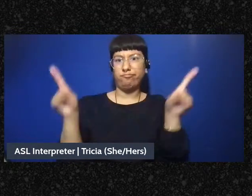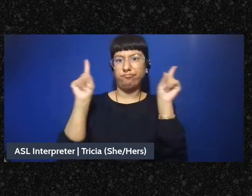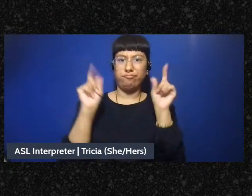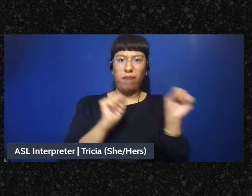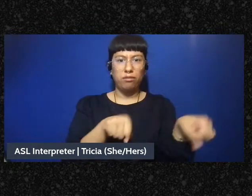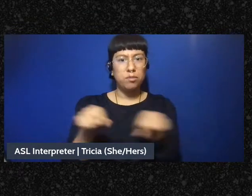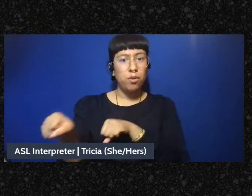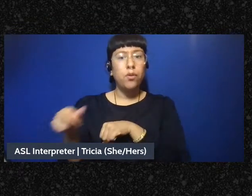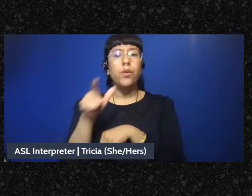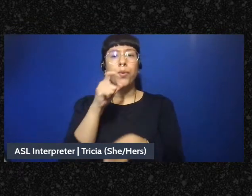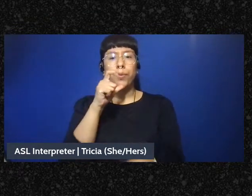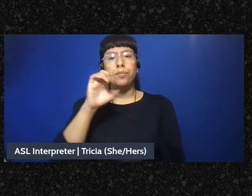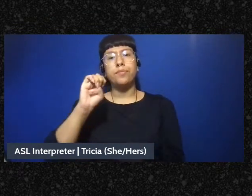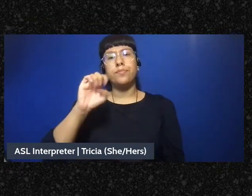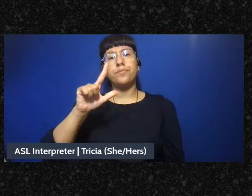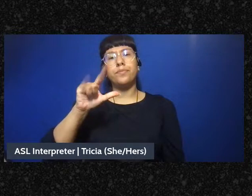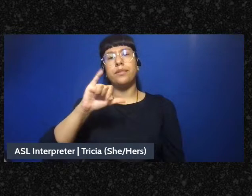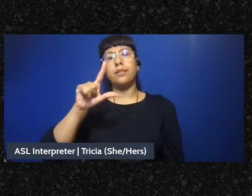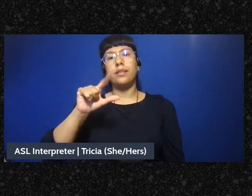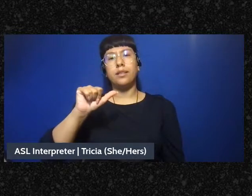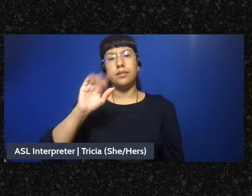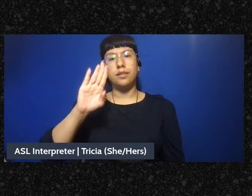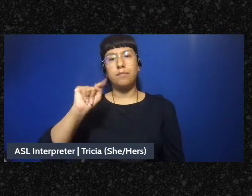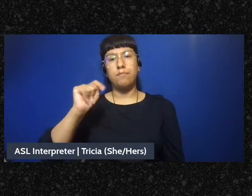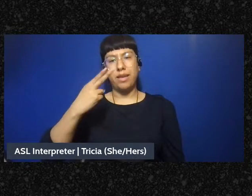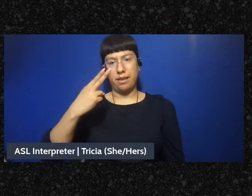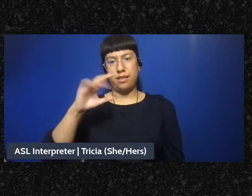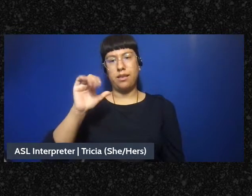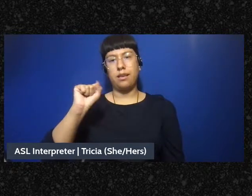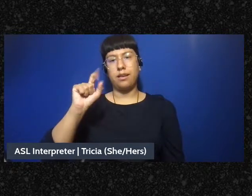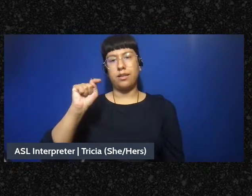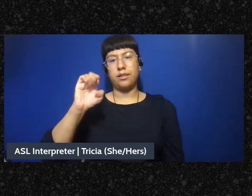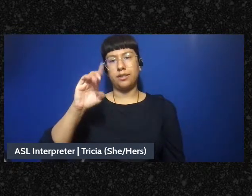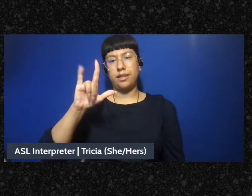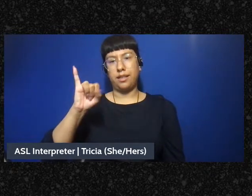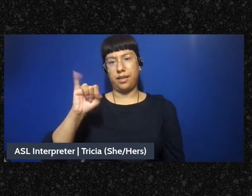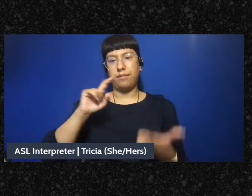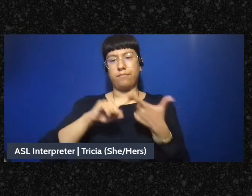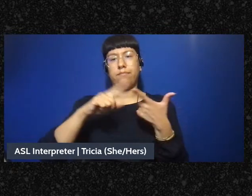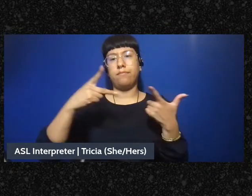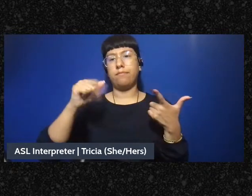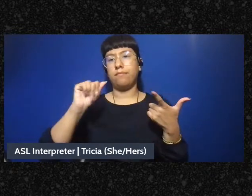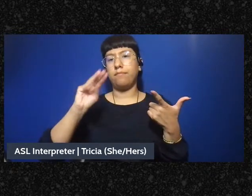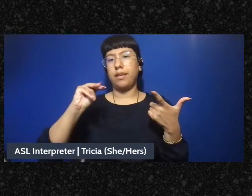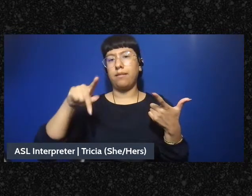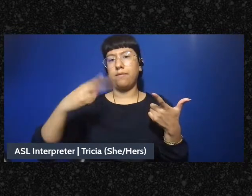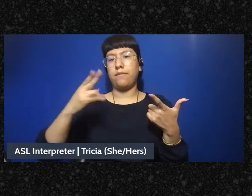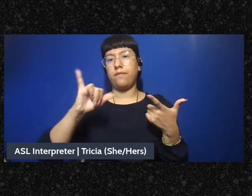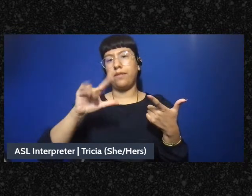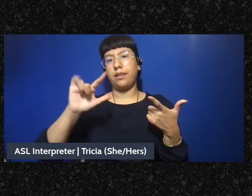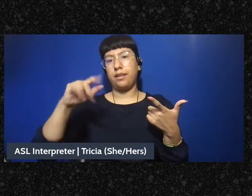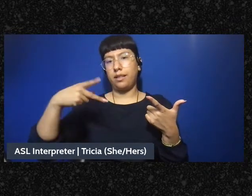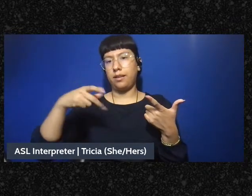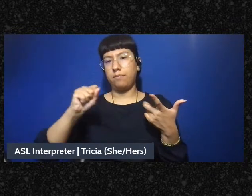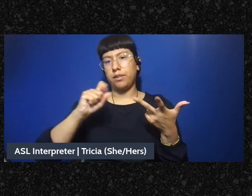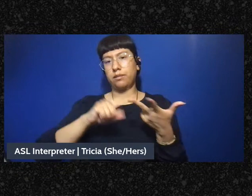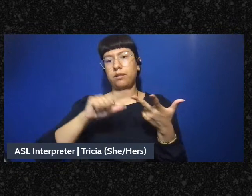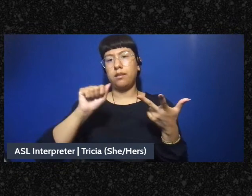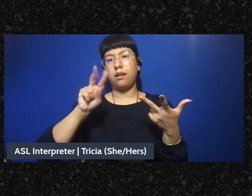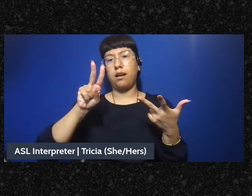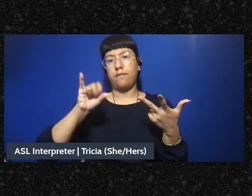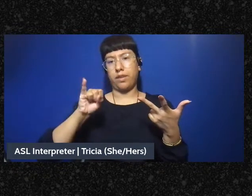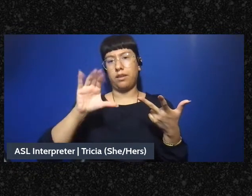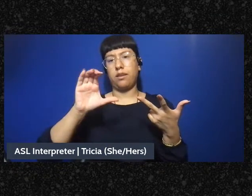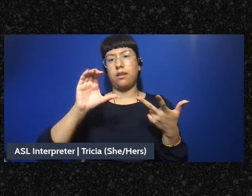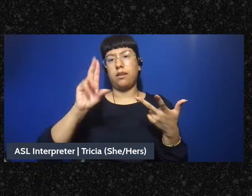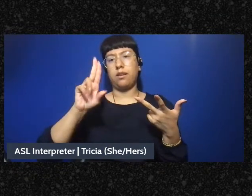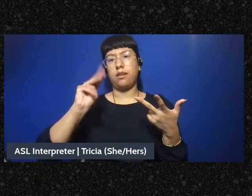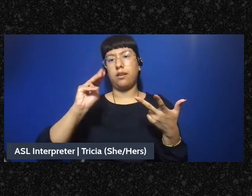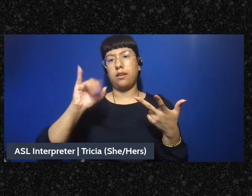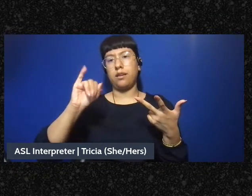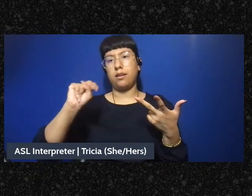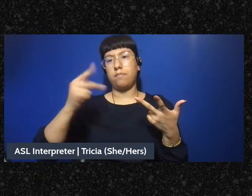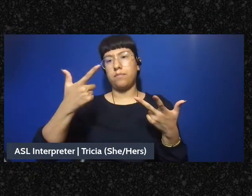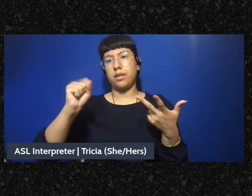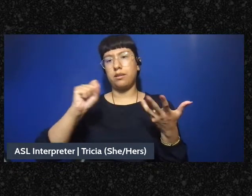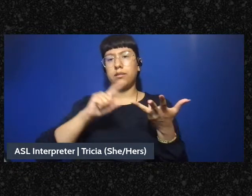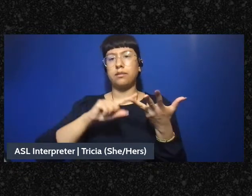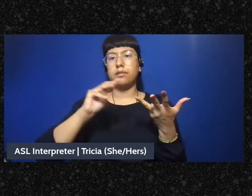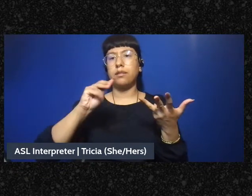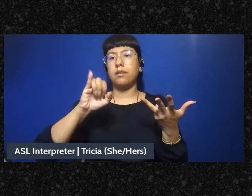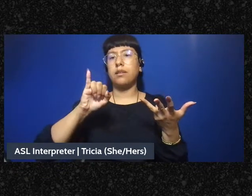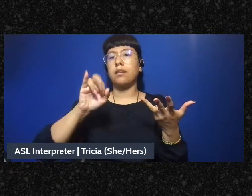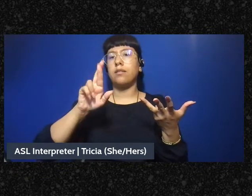including Elizabeth Castelli, Pam Phillips, Avi Cummings, Miriam Neptune, and especially Sophie